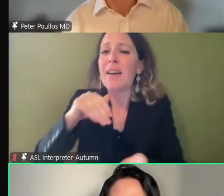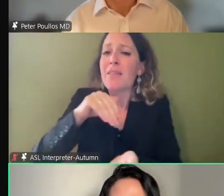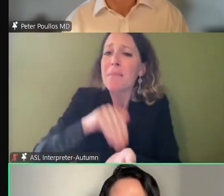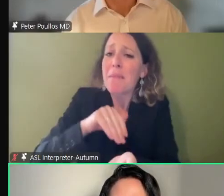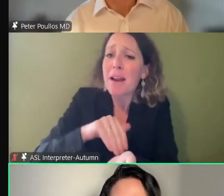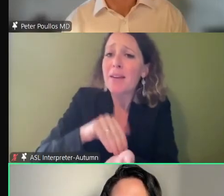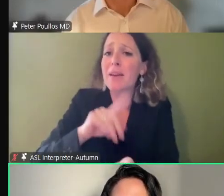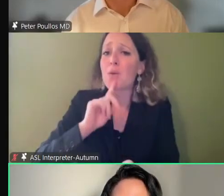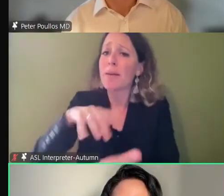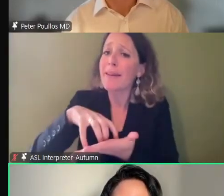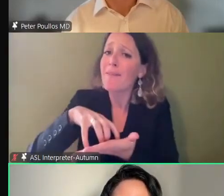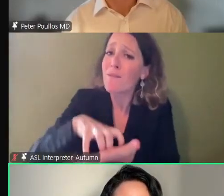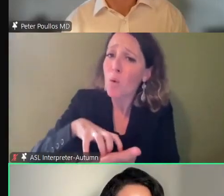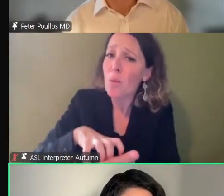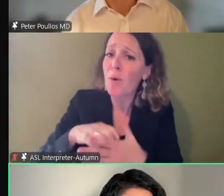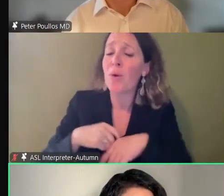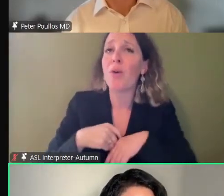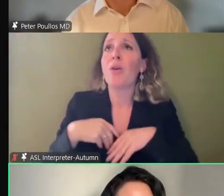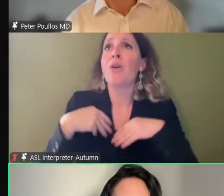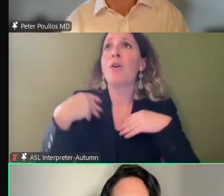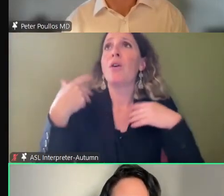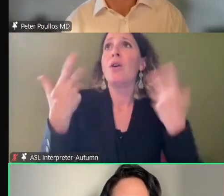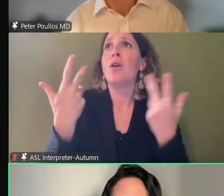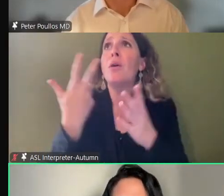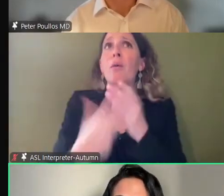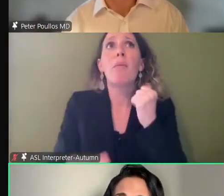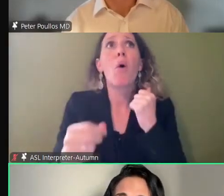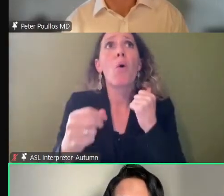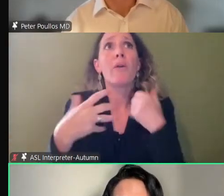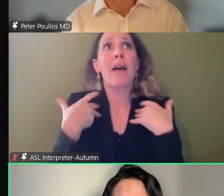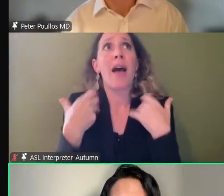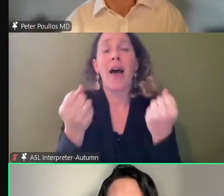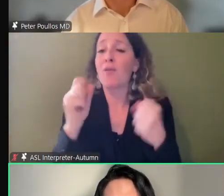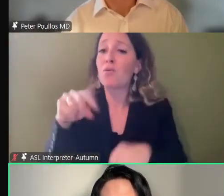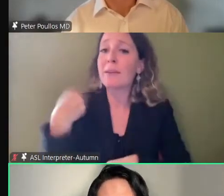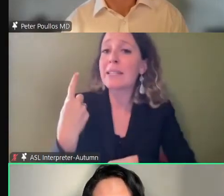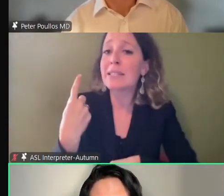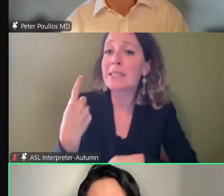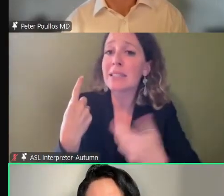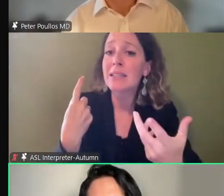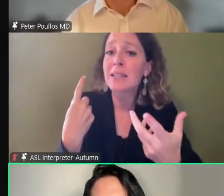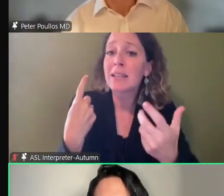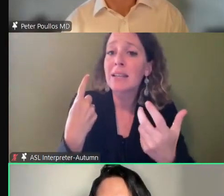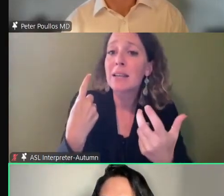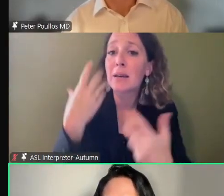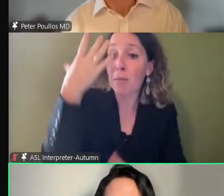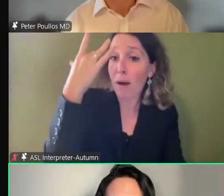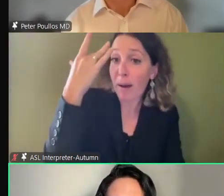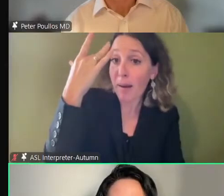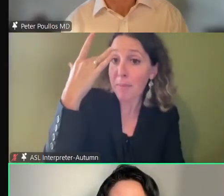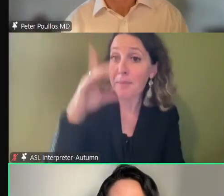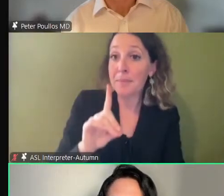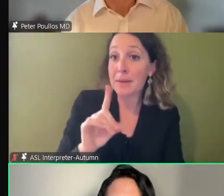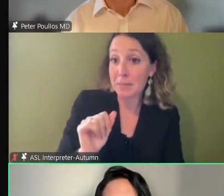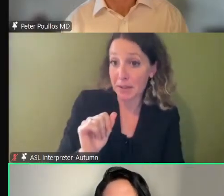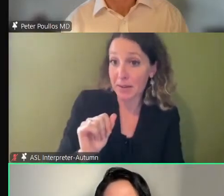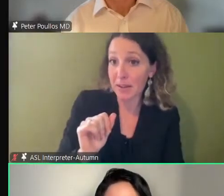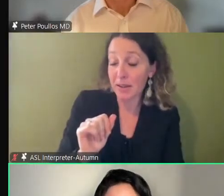And they have both health risks due to their disability, but also a population based risk